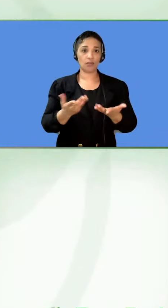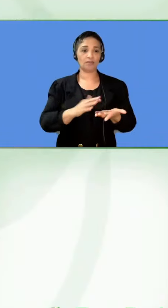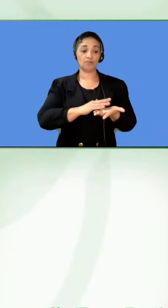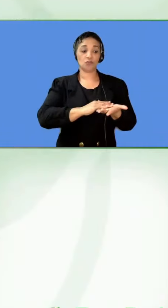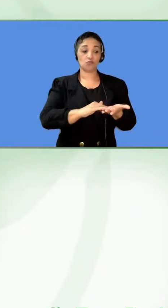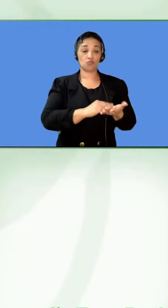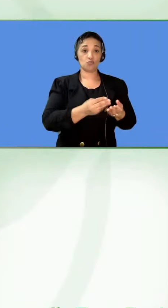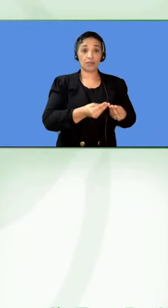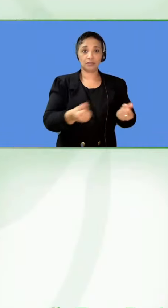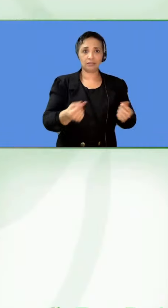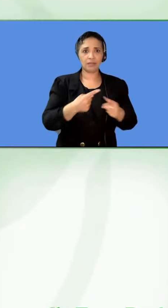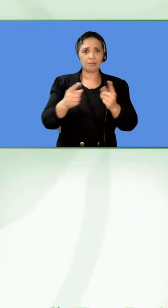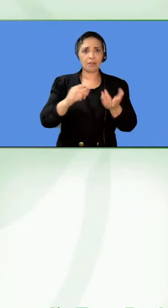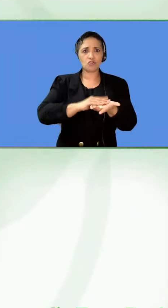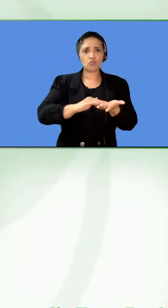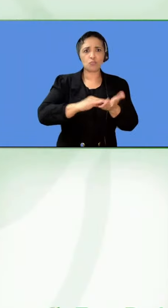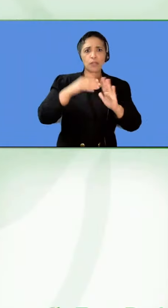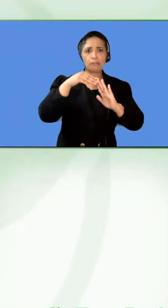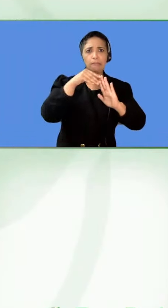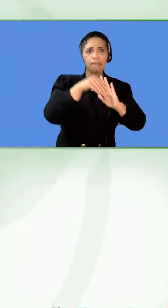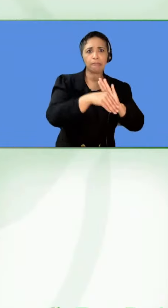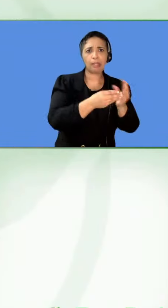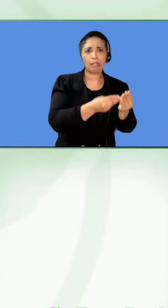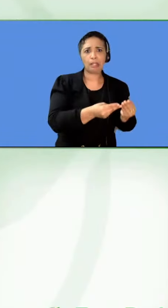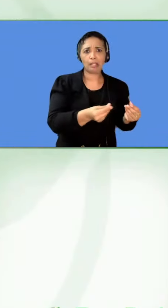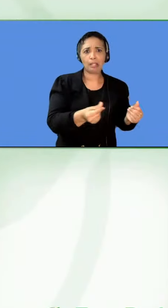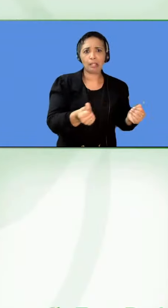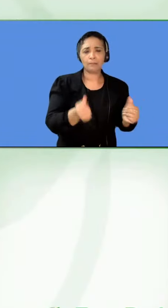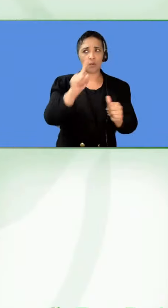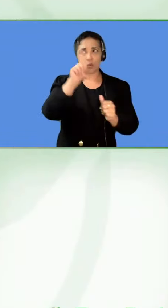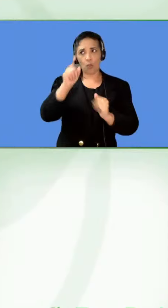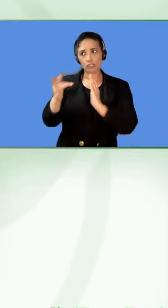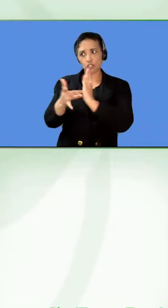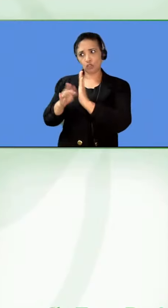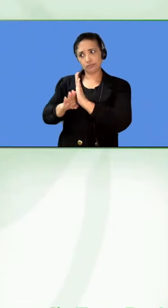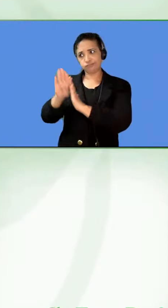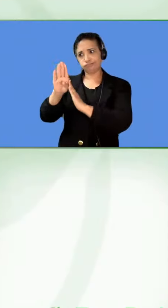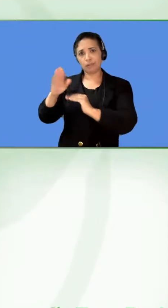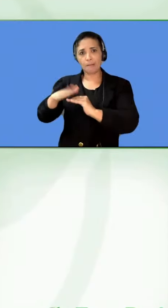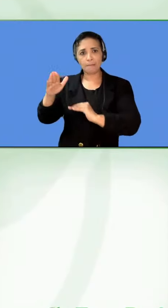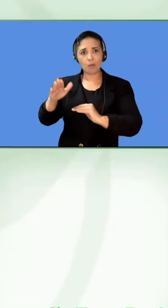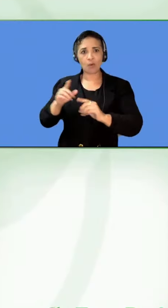of technology, but I don't think that this is the right forum to discuss this question.